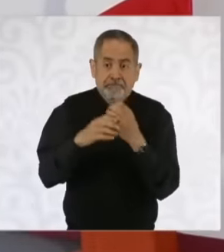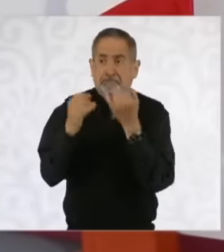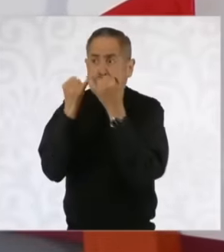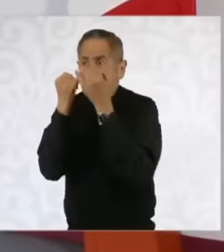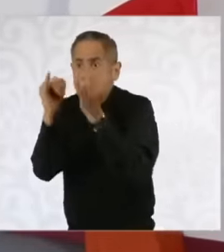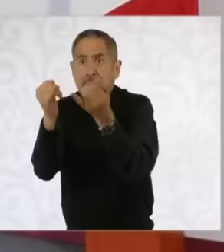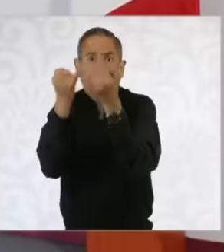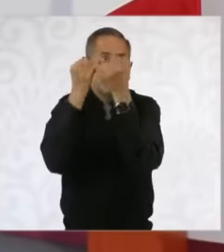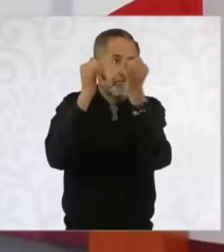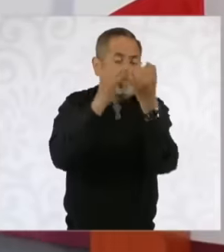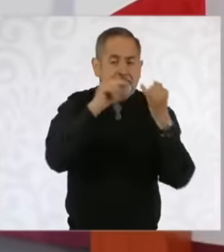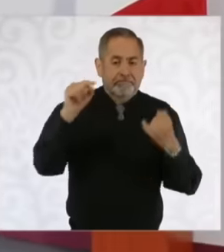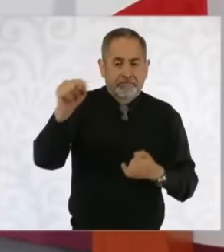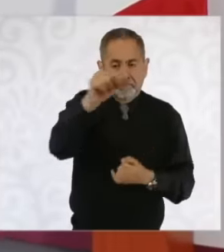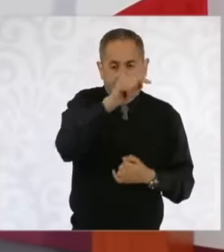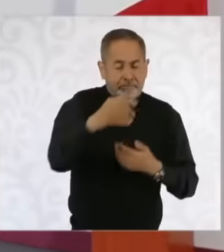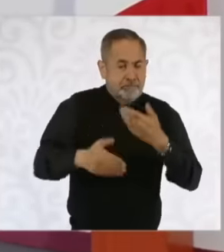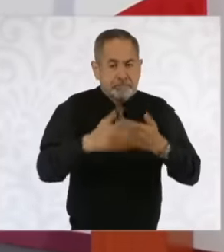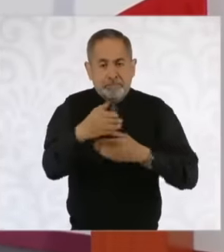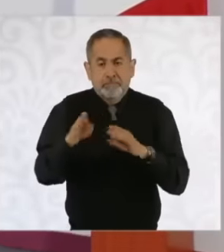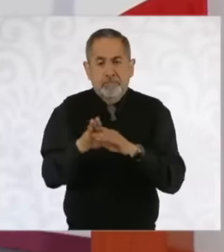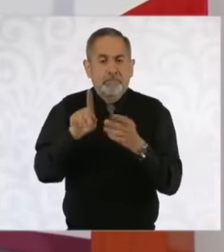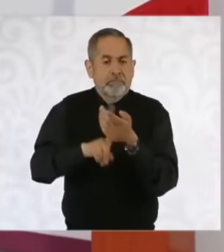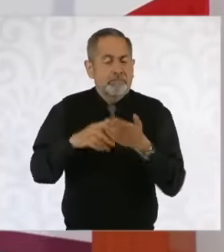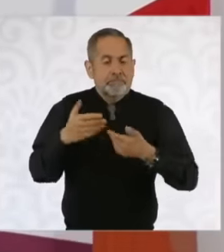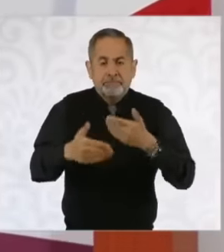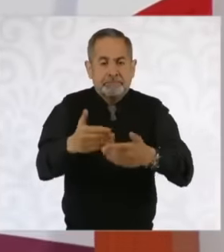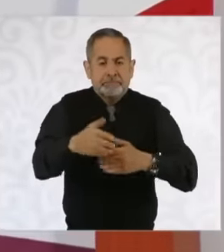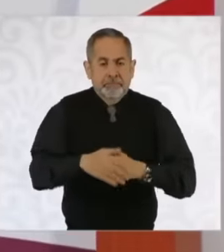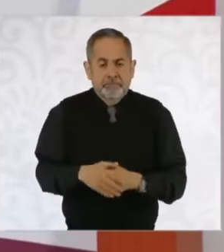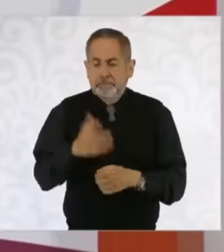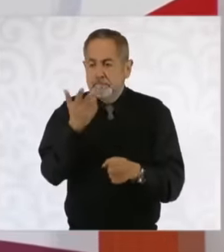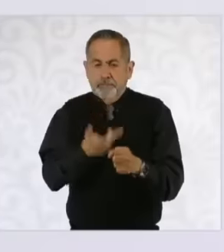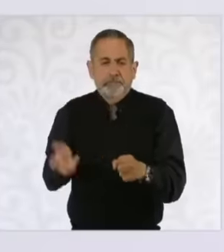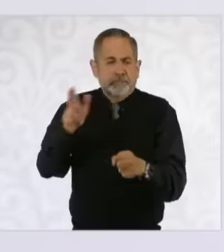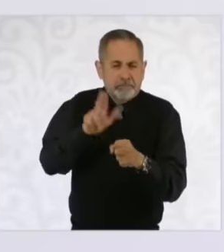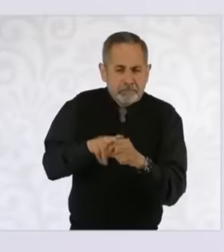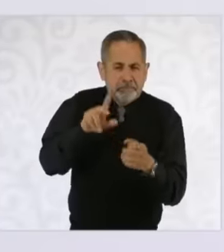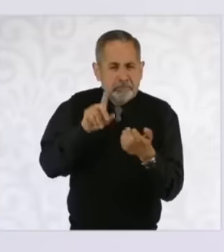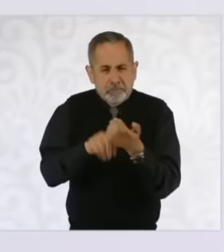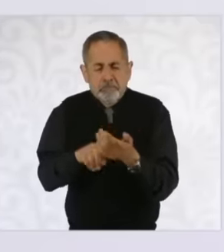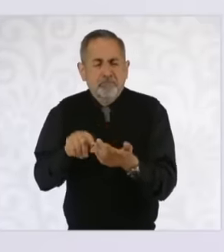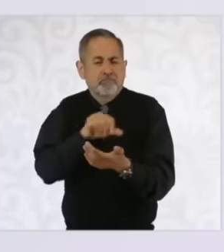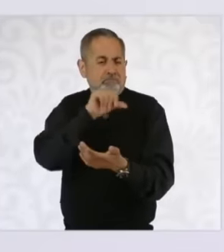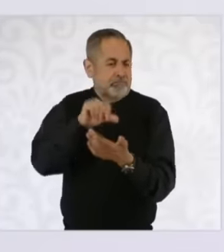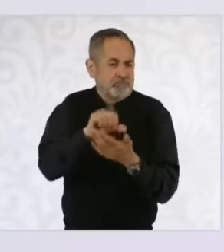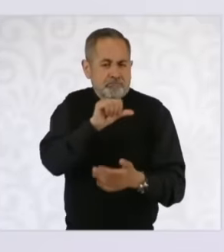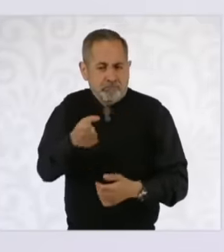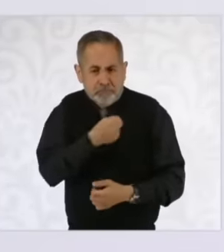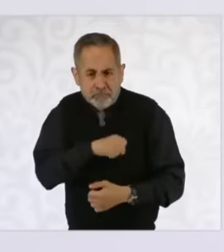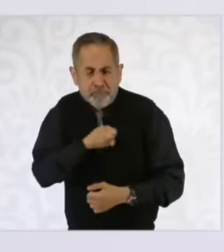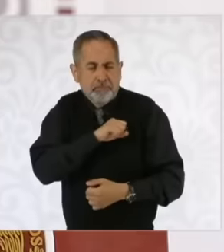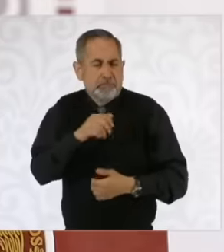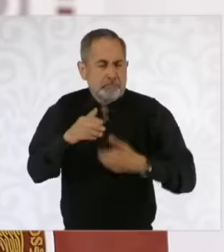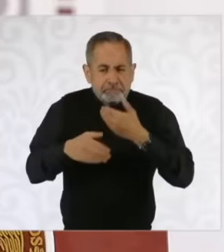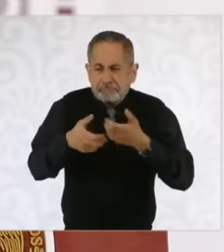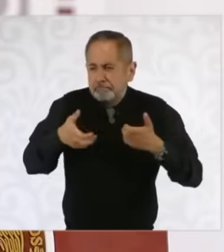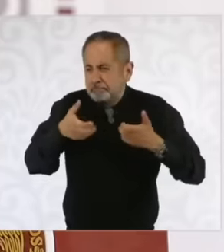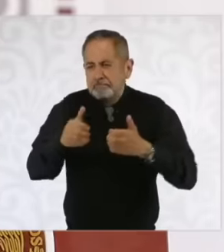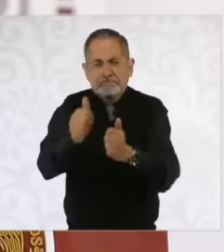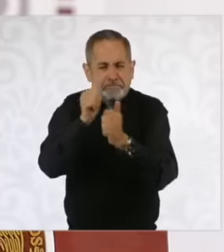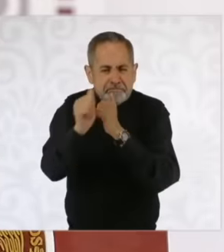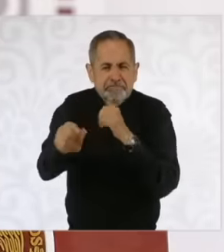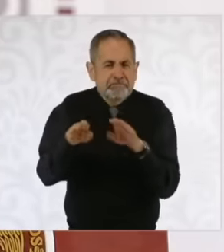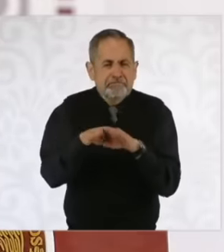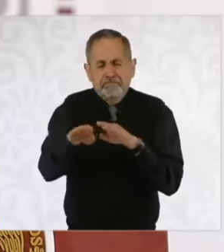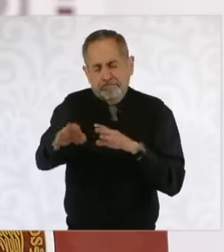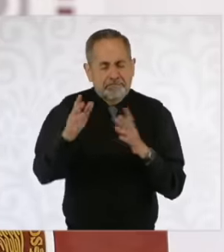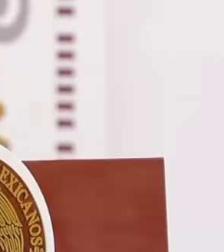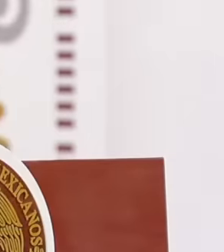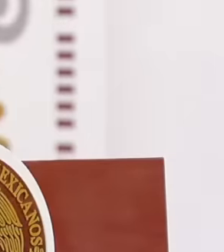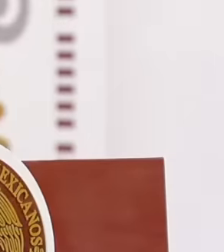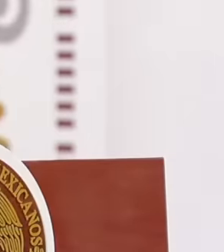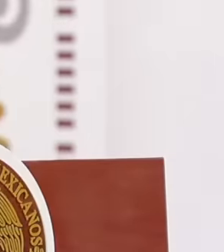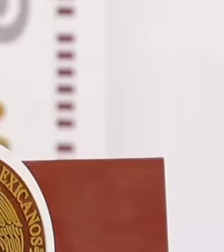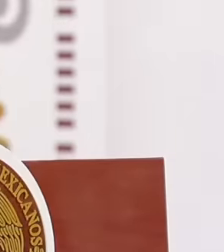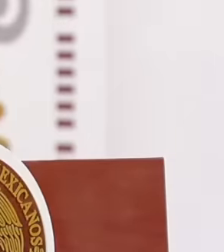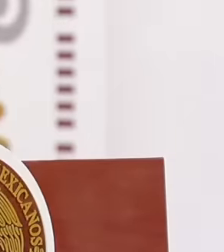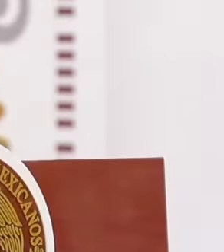, hospitals, health centers, roads. So we are reviewing to see how